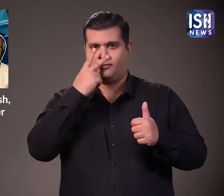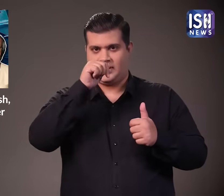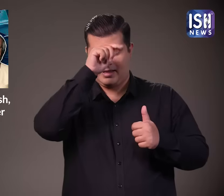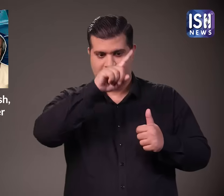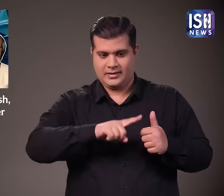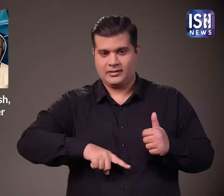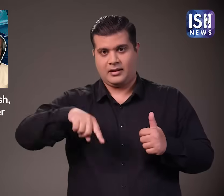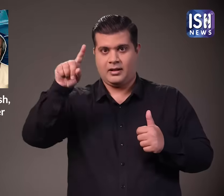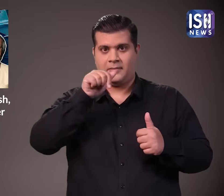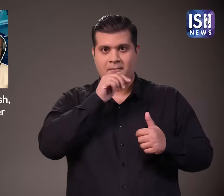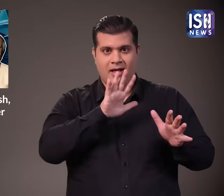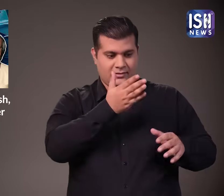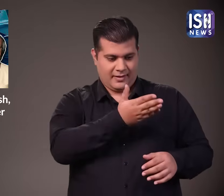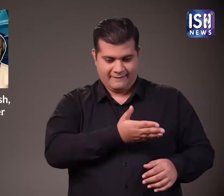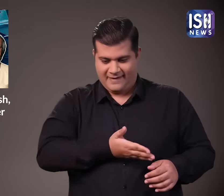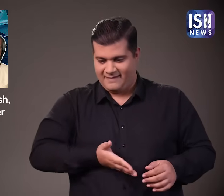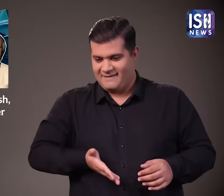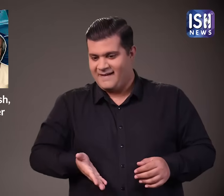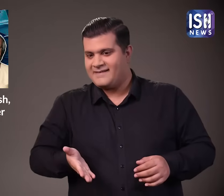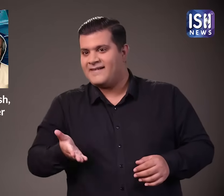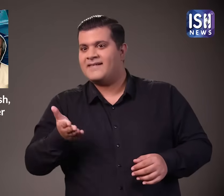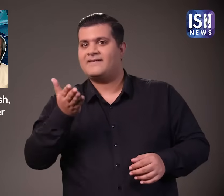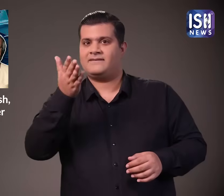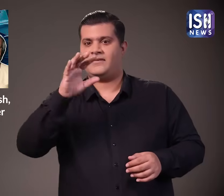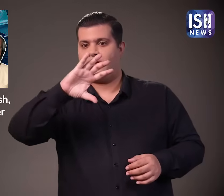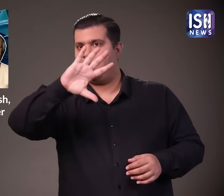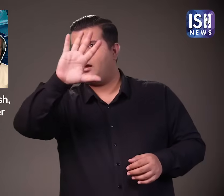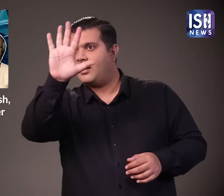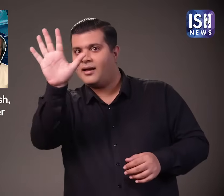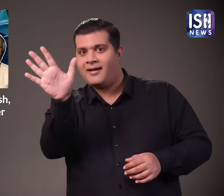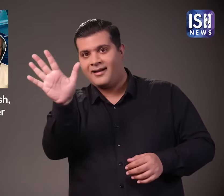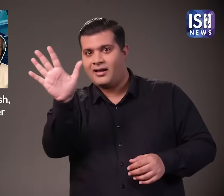If you notice, India is bordered by oceans to the south.